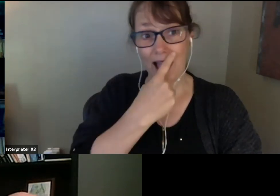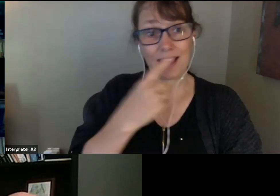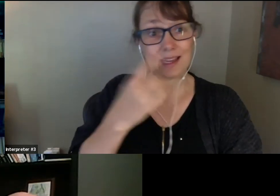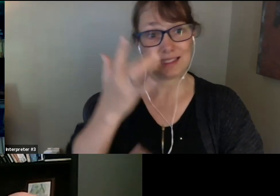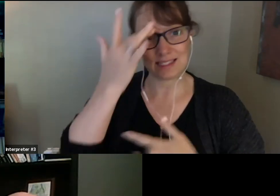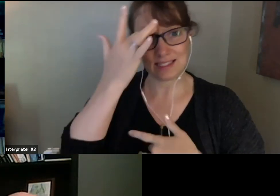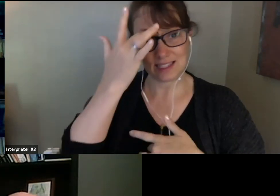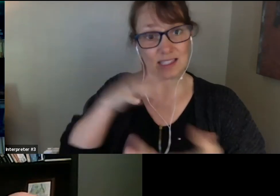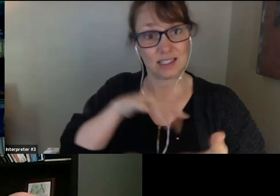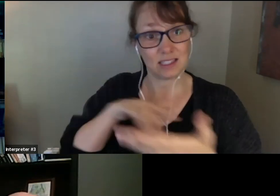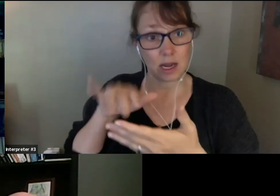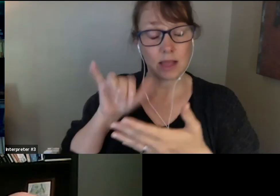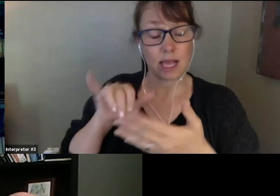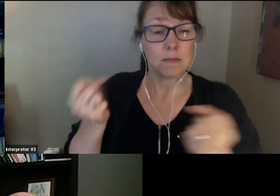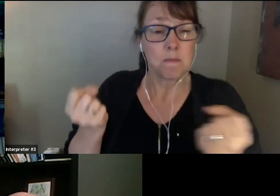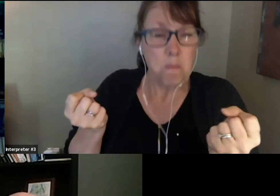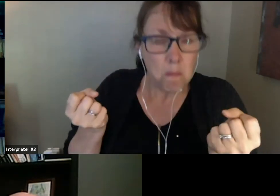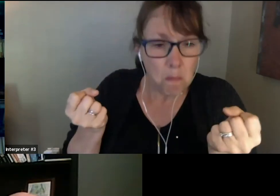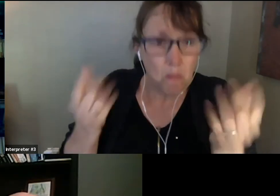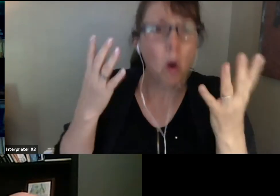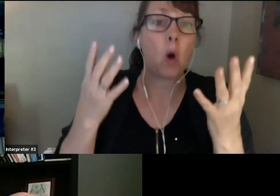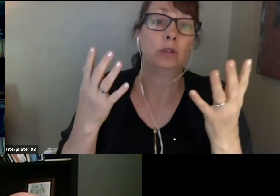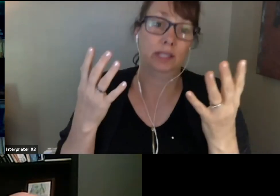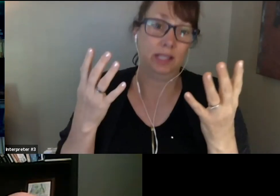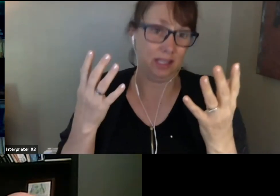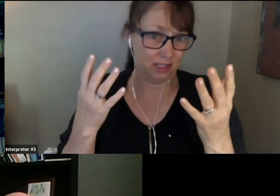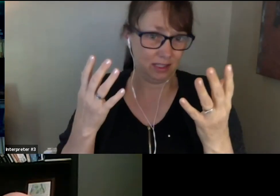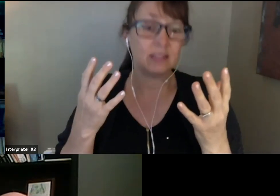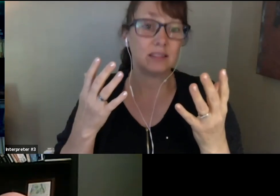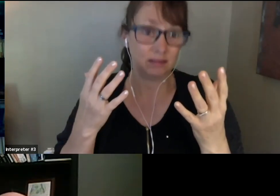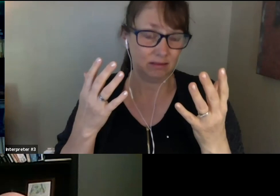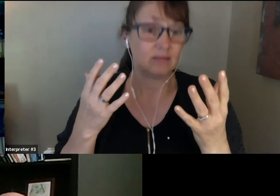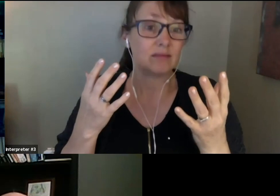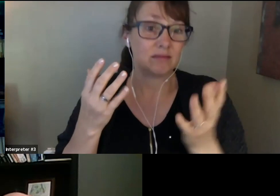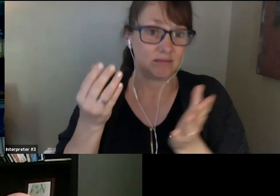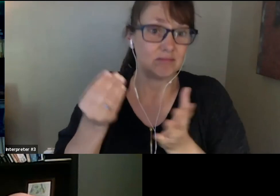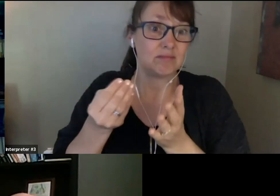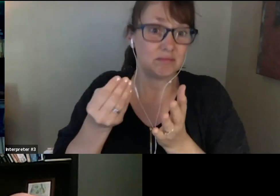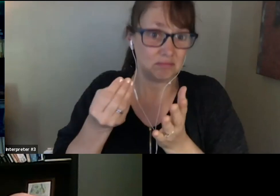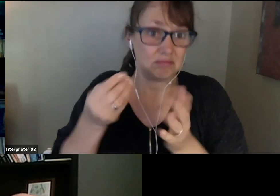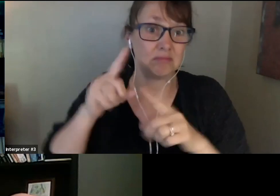looking at healthcare disparities specifically in the Latino community that have particular